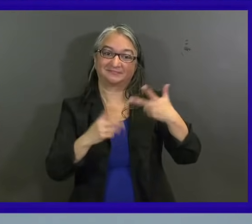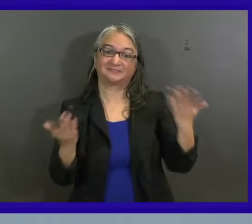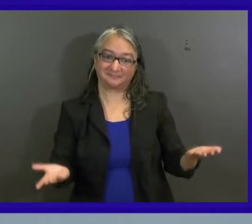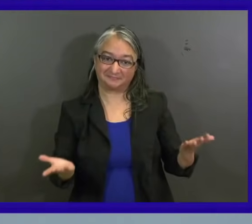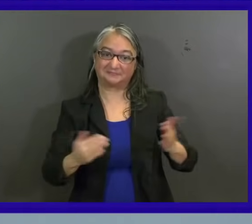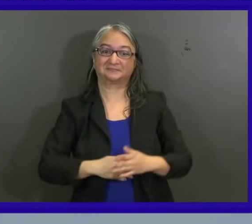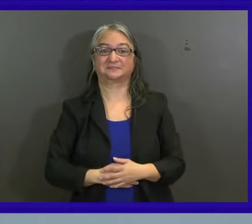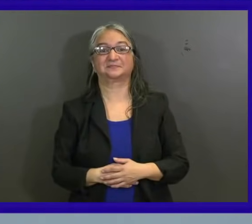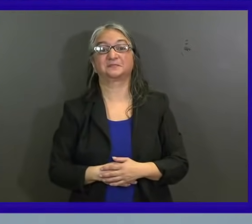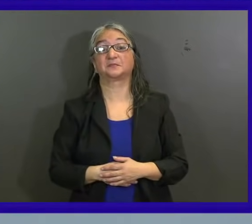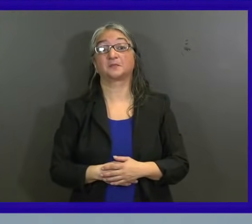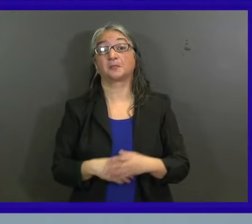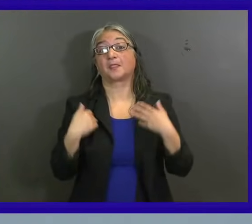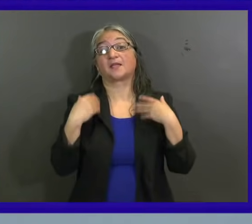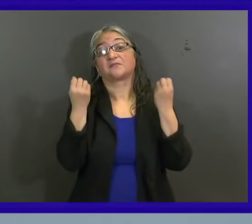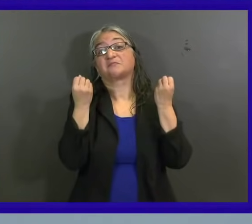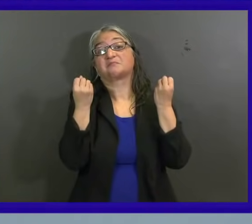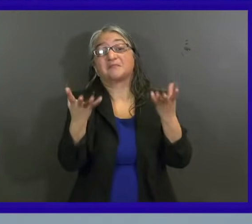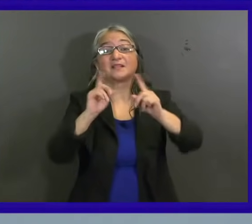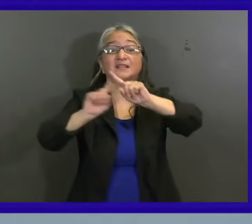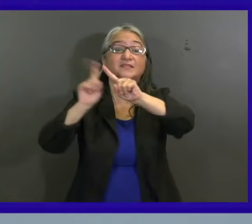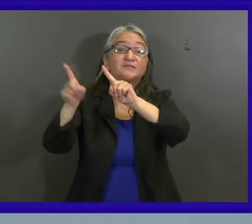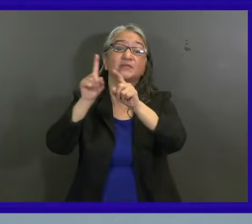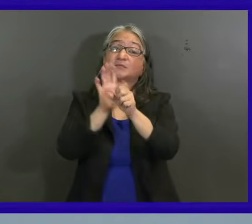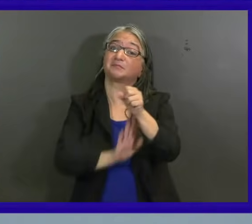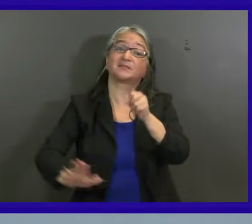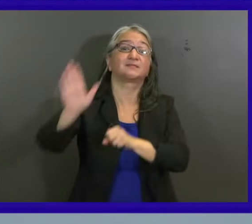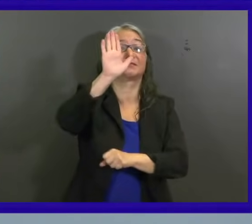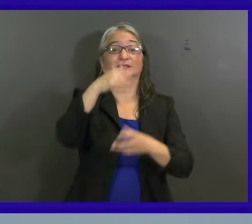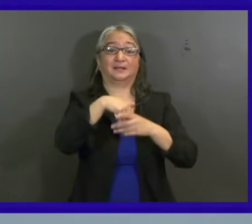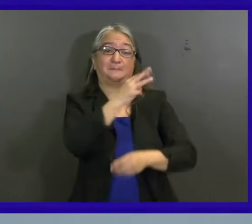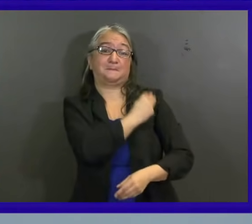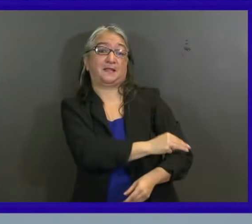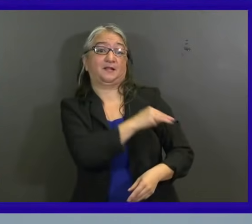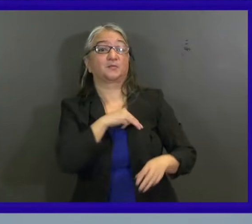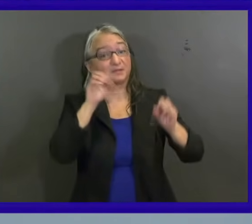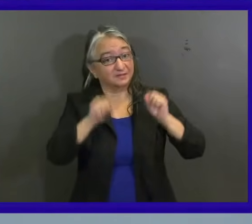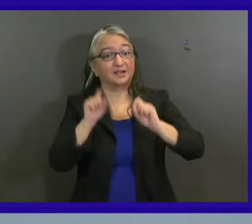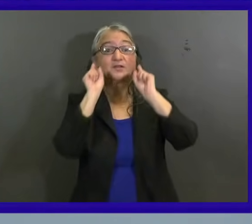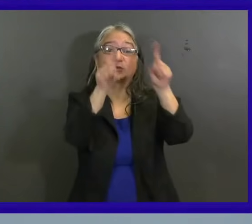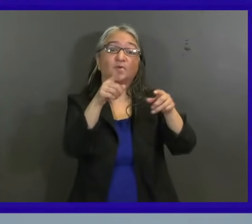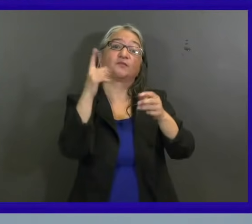of locations in manitoba where you can receive your covid19 vaccination and there is no shortage